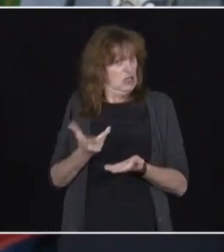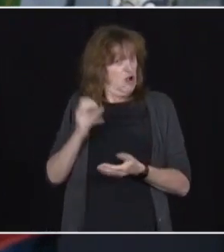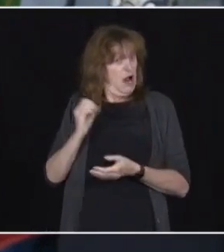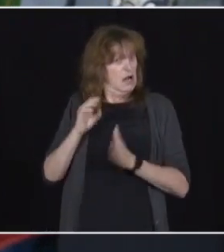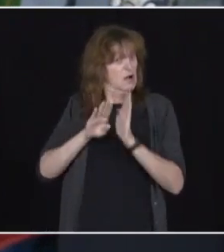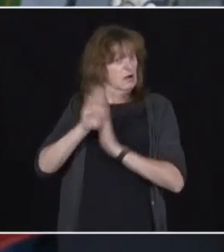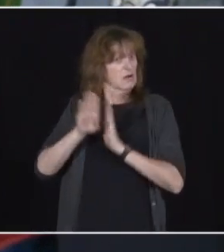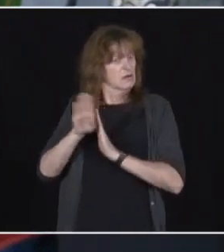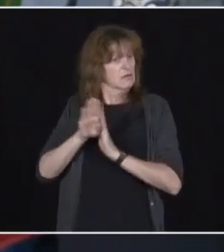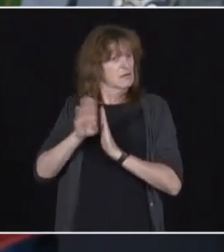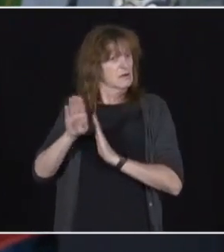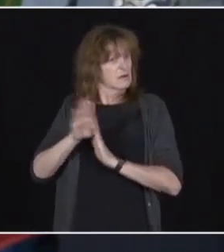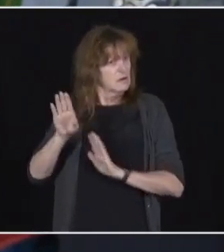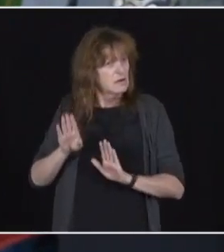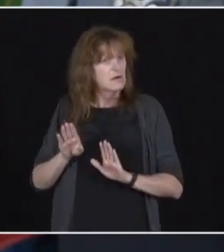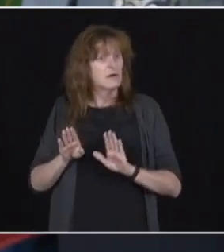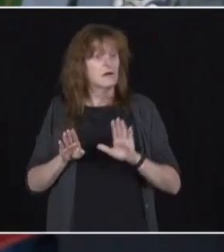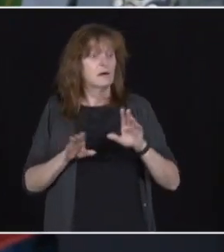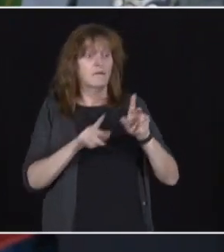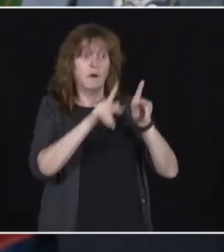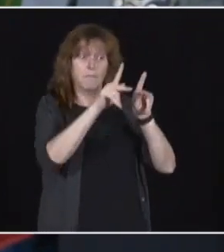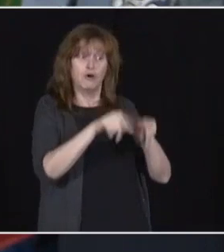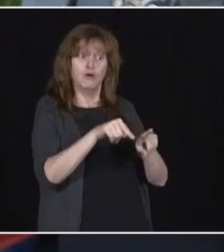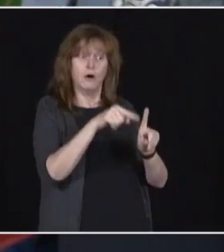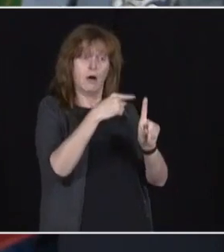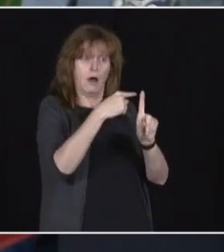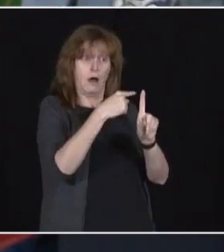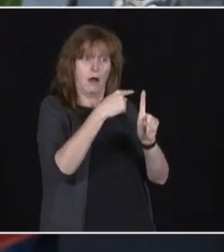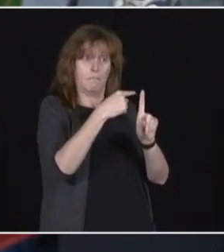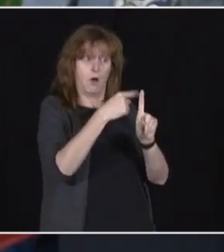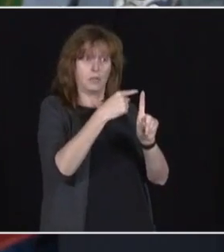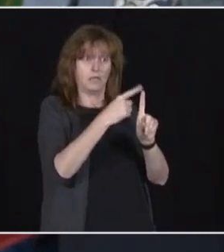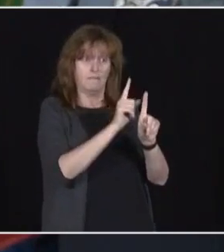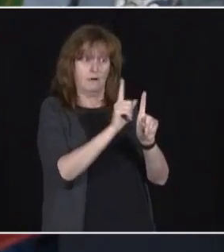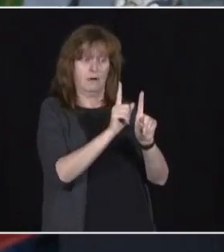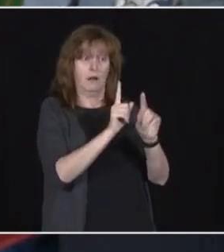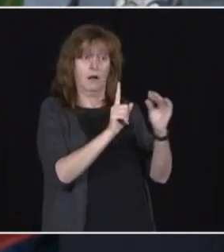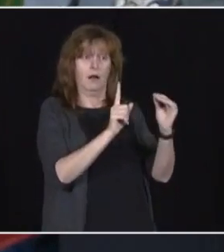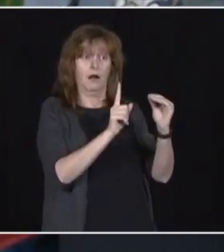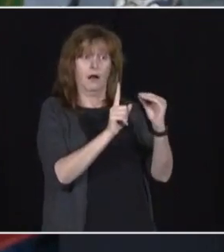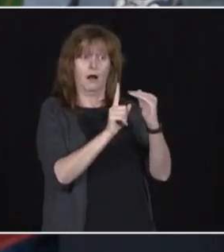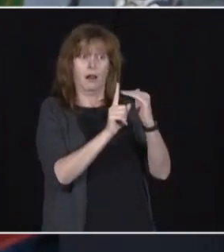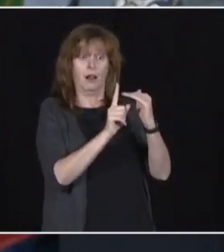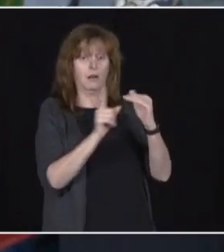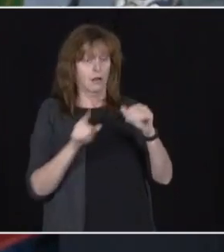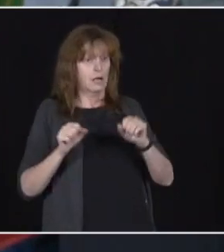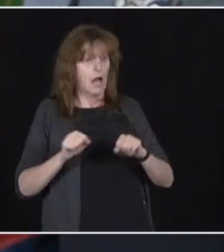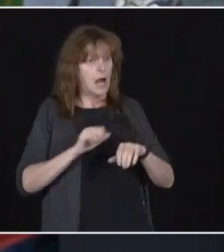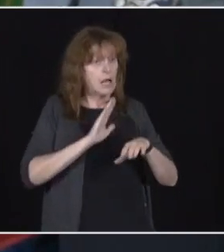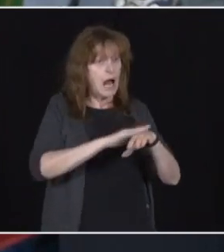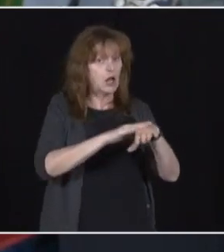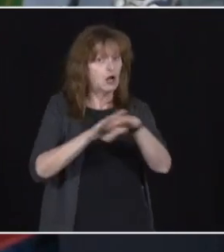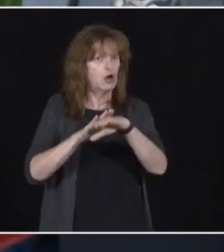to somebody who is tested for COVID-19 positive in the last 14 days.